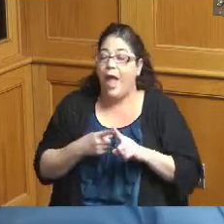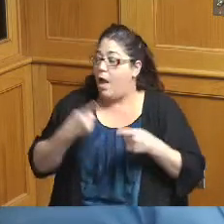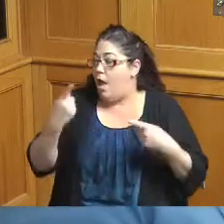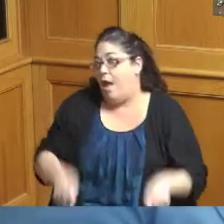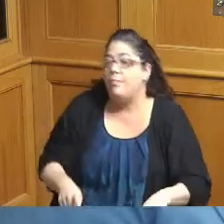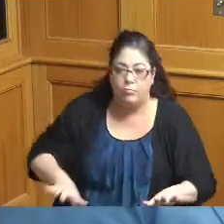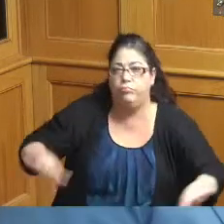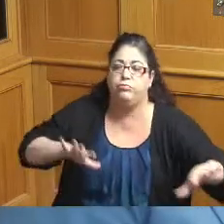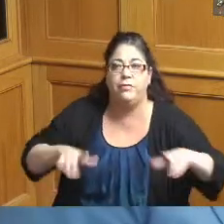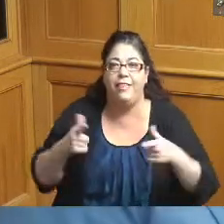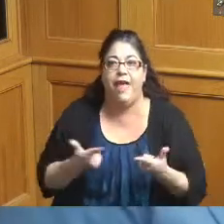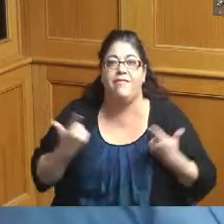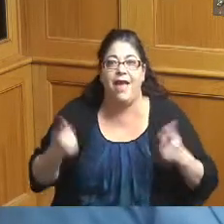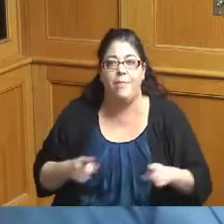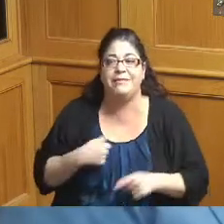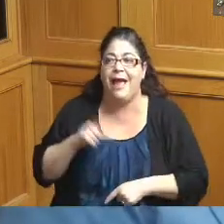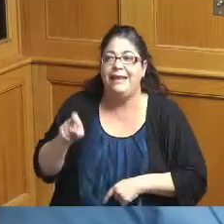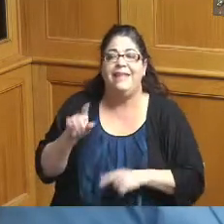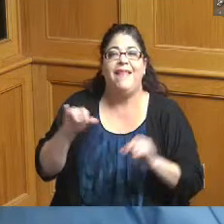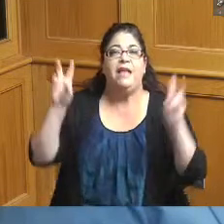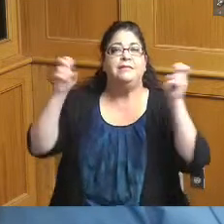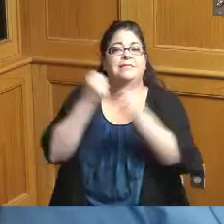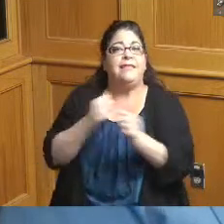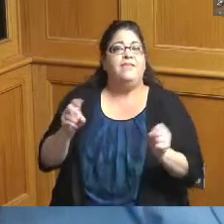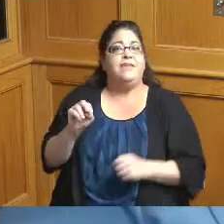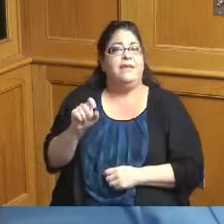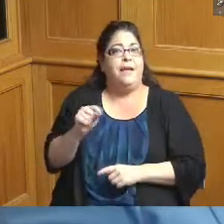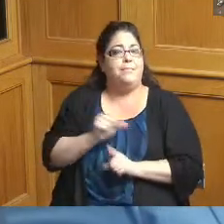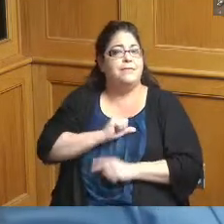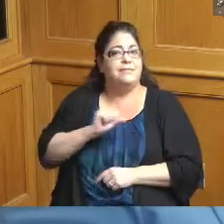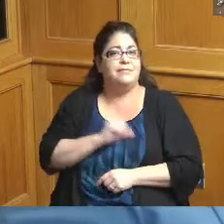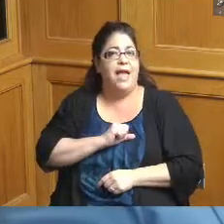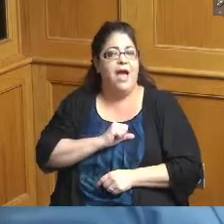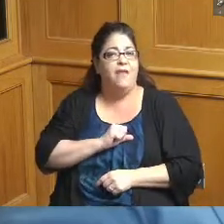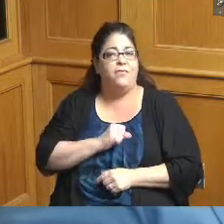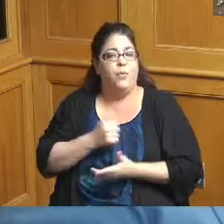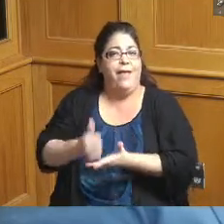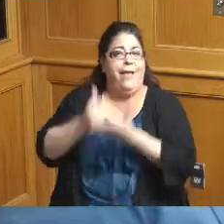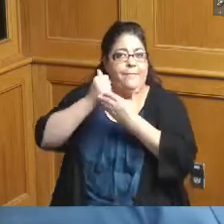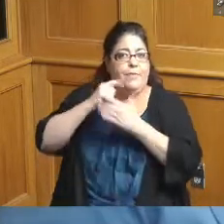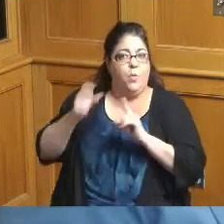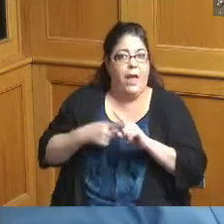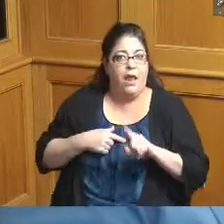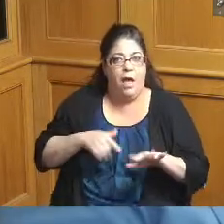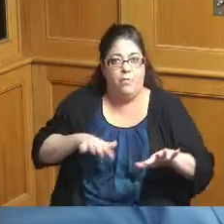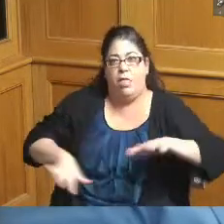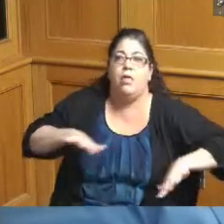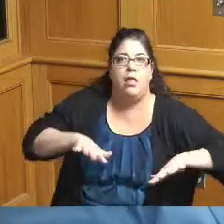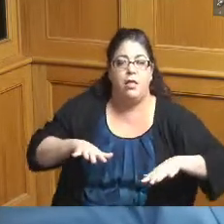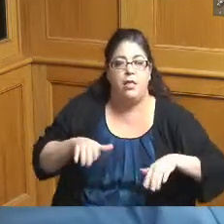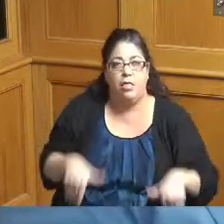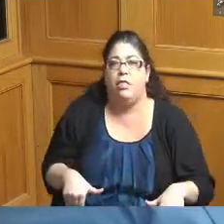yourself the other thing in your proposal when you say who we serve is very interesting because we've